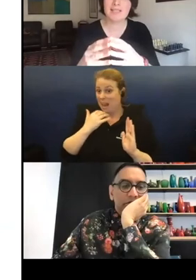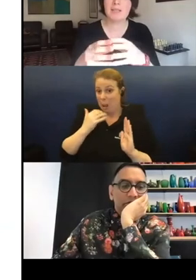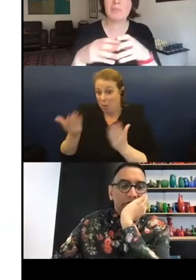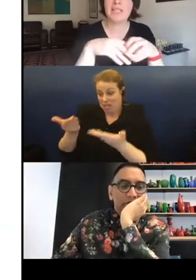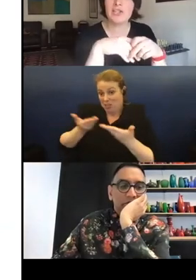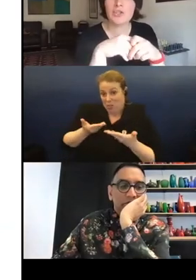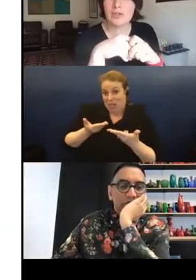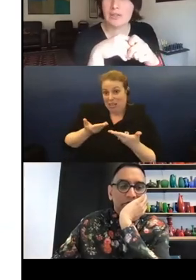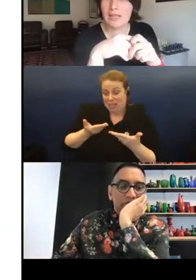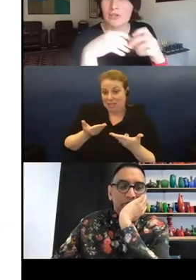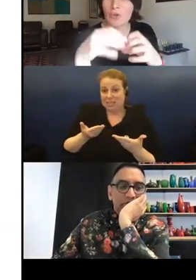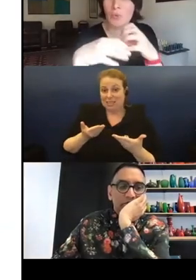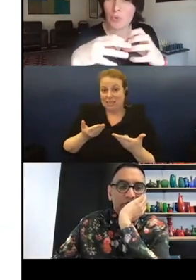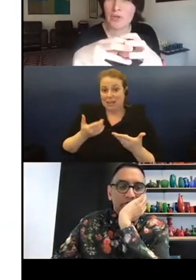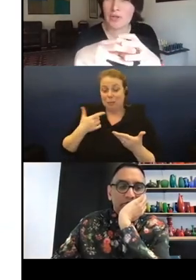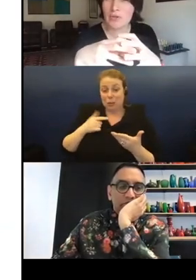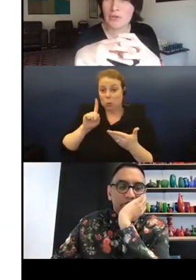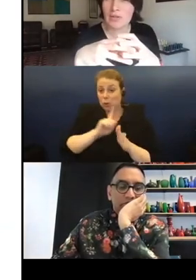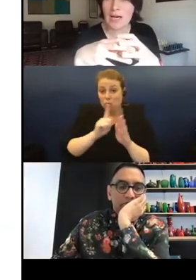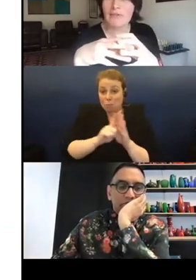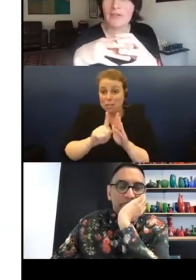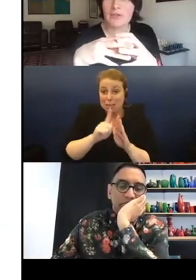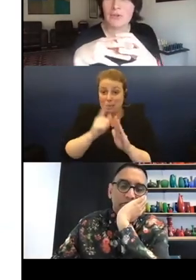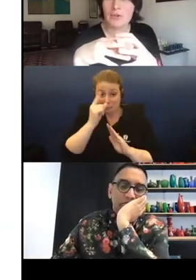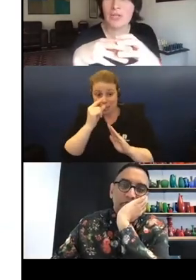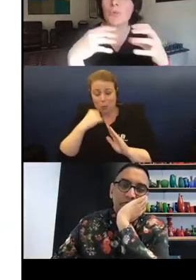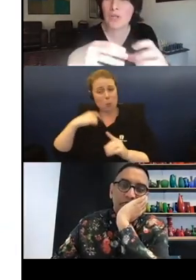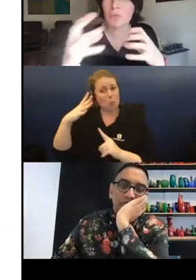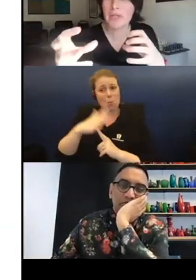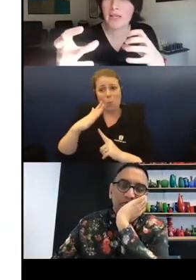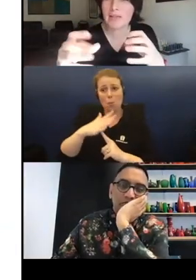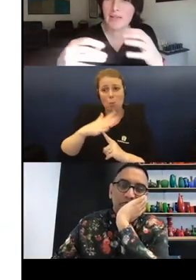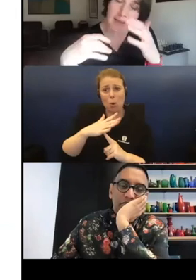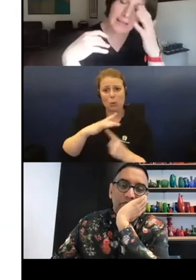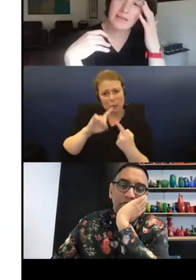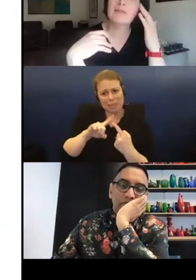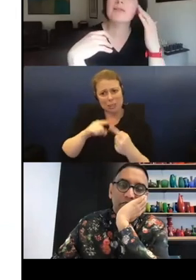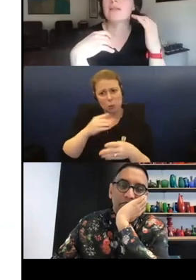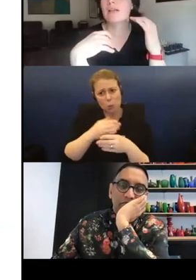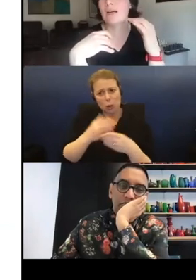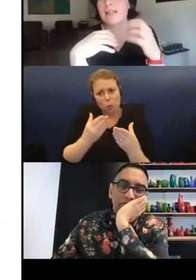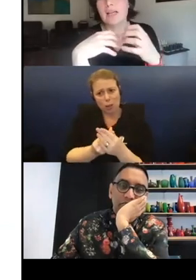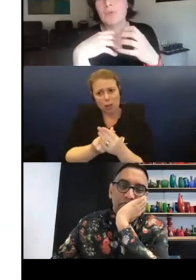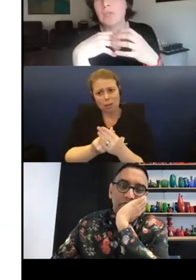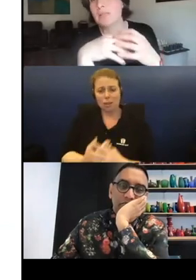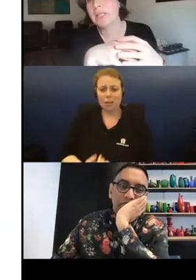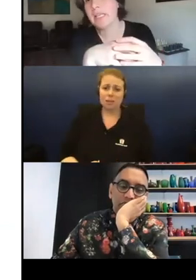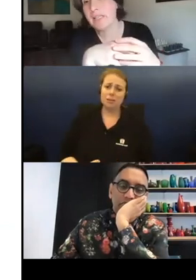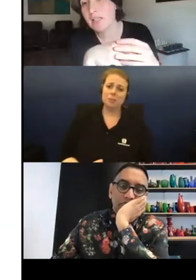potential it's so important i feel to keep working with that and i think i'm only at the beginning of